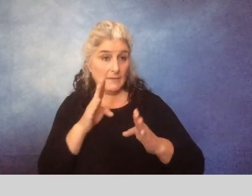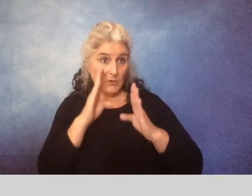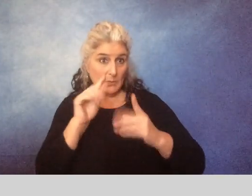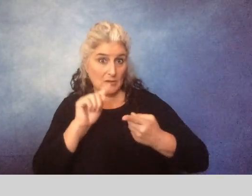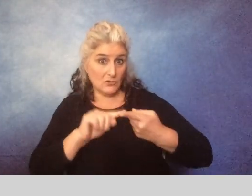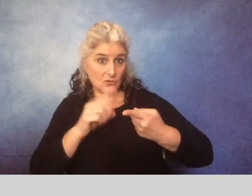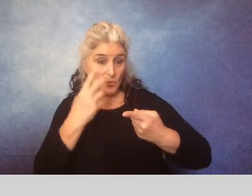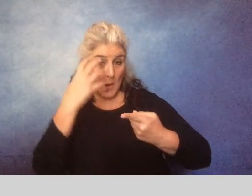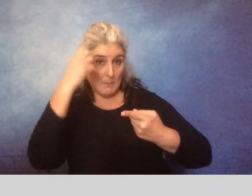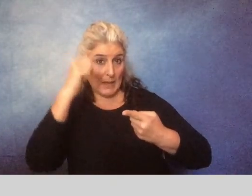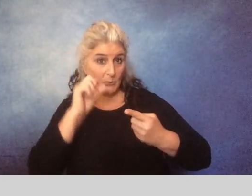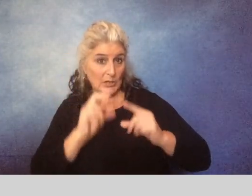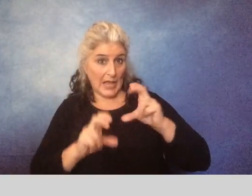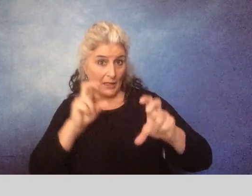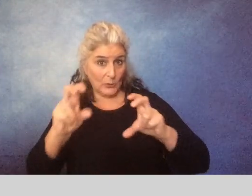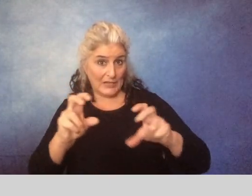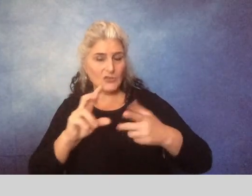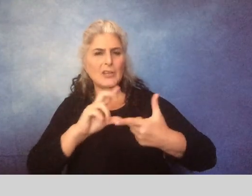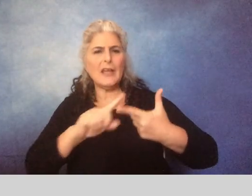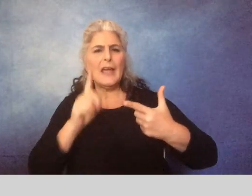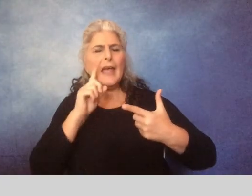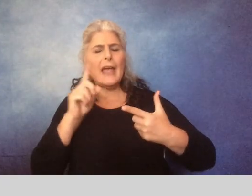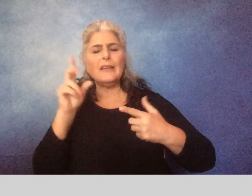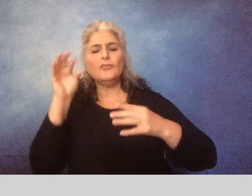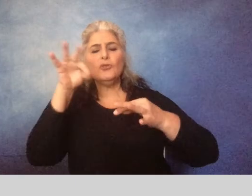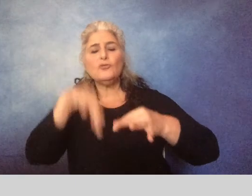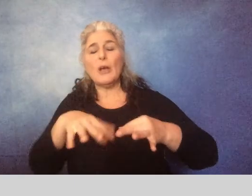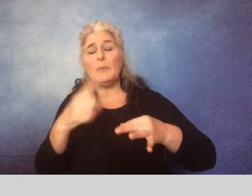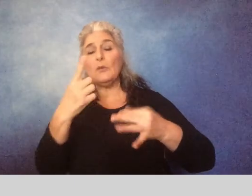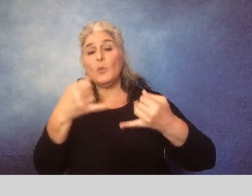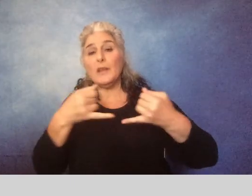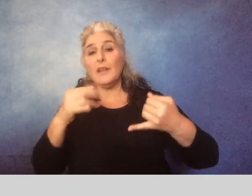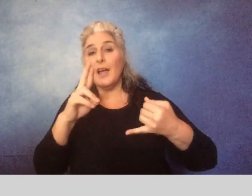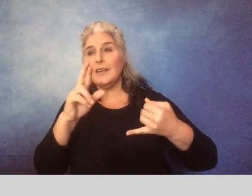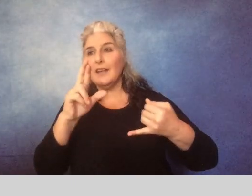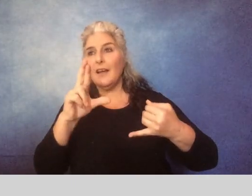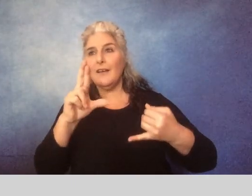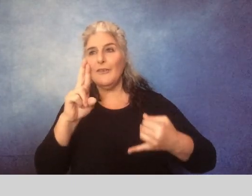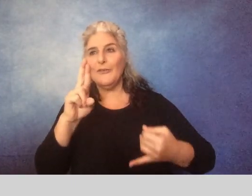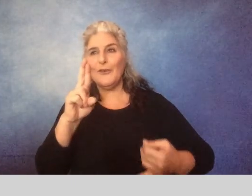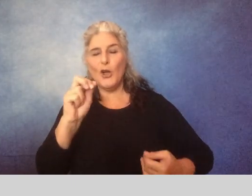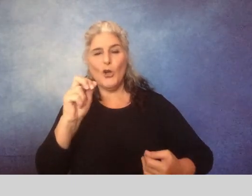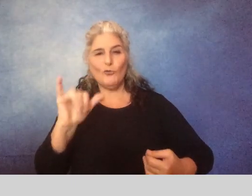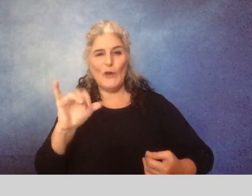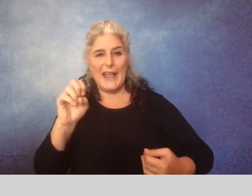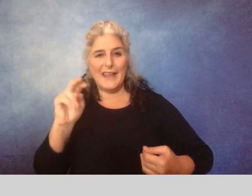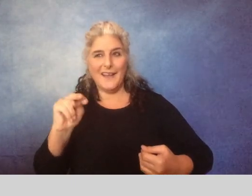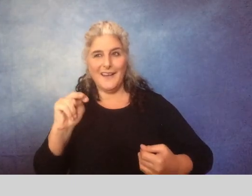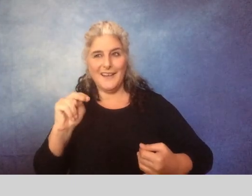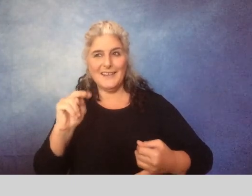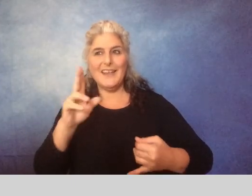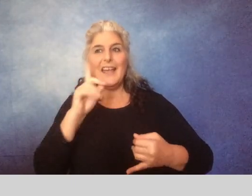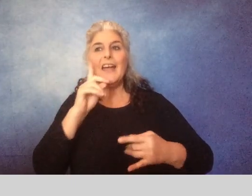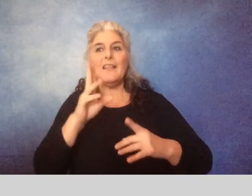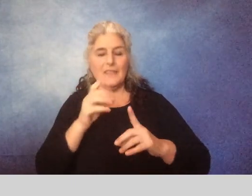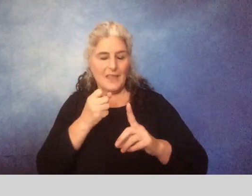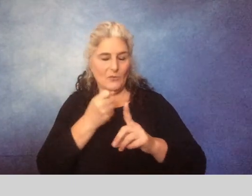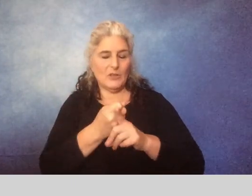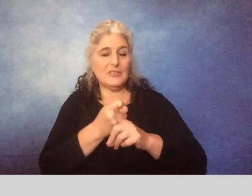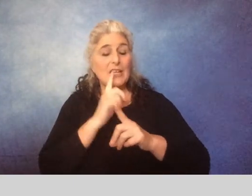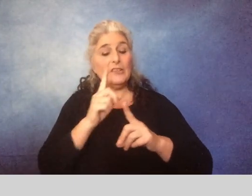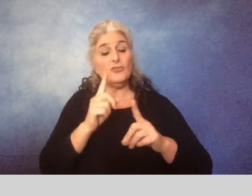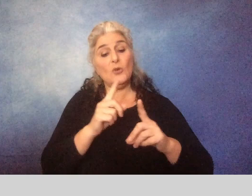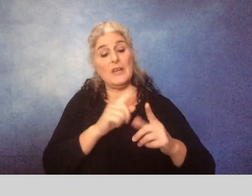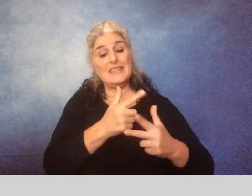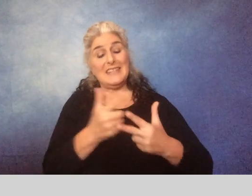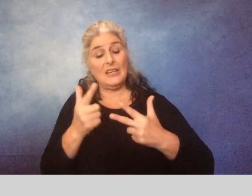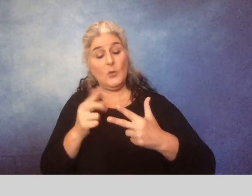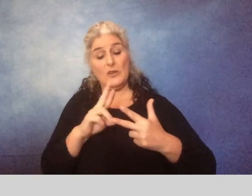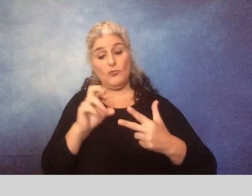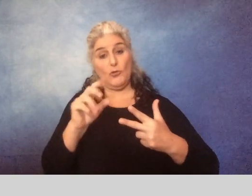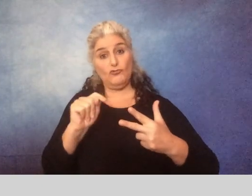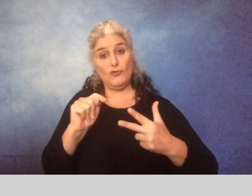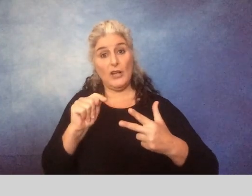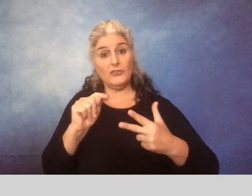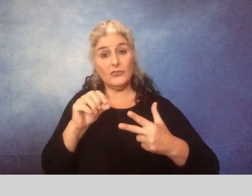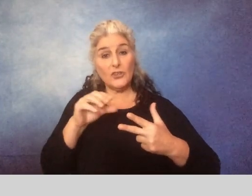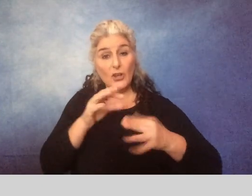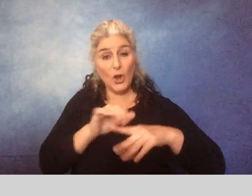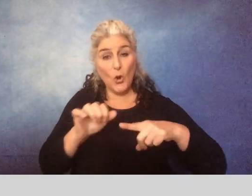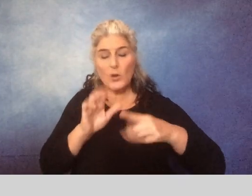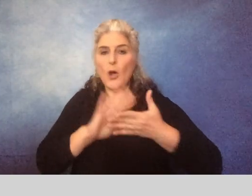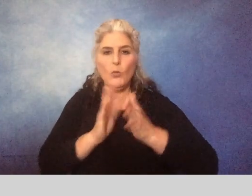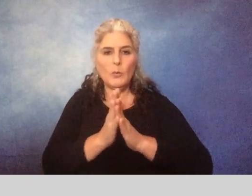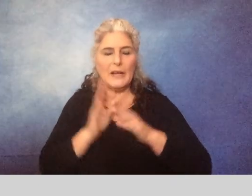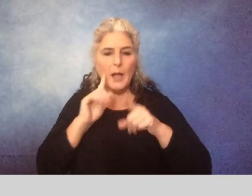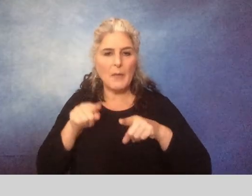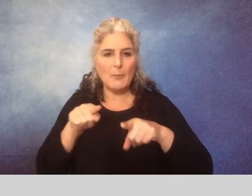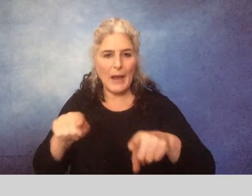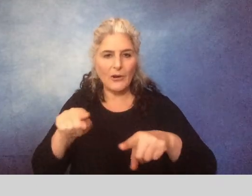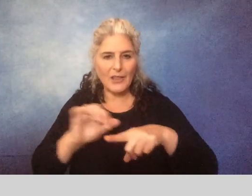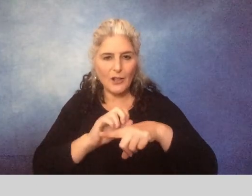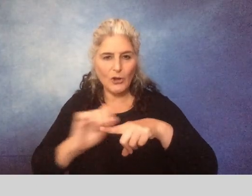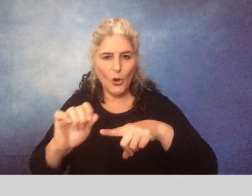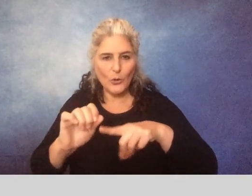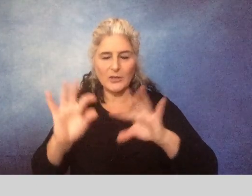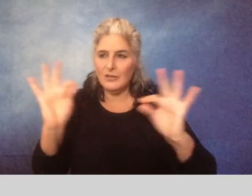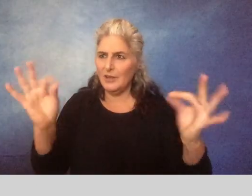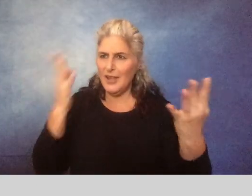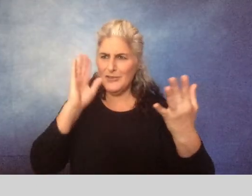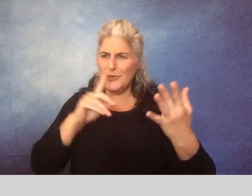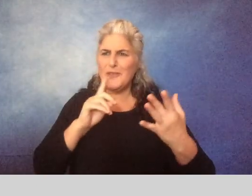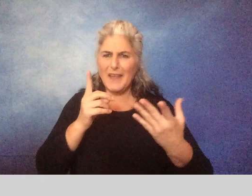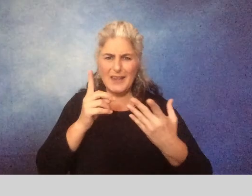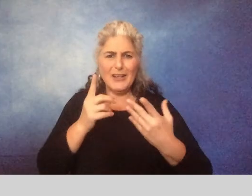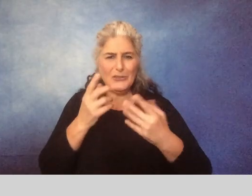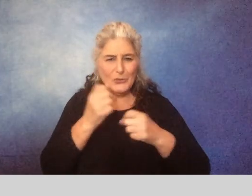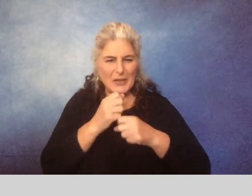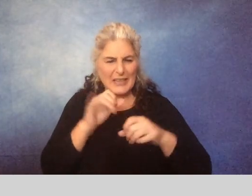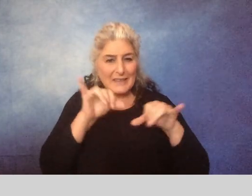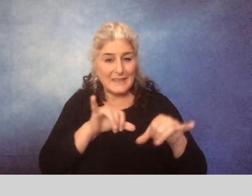and you drop in a line of `rayon`, which is a create that changes your sequential rust code to parallel rust code, you could get the same implementation to run nearly three times faster.